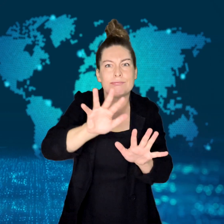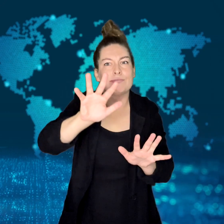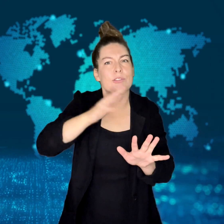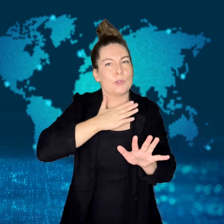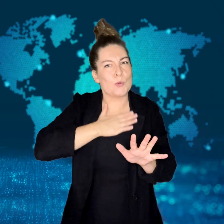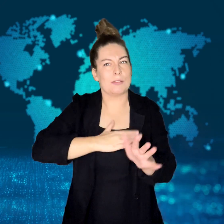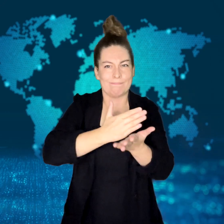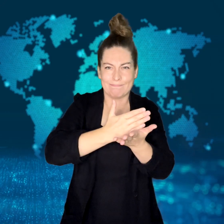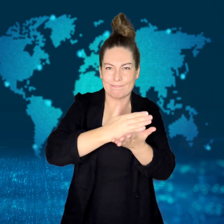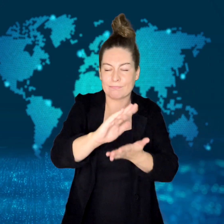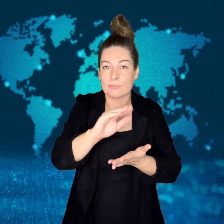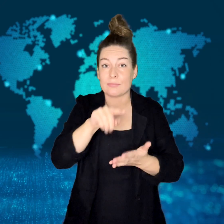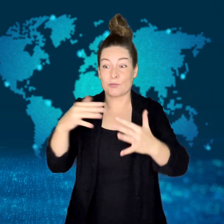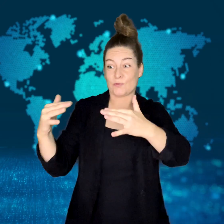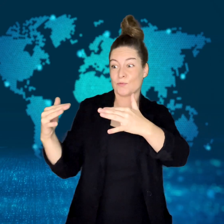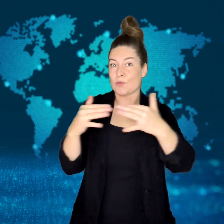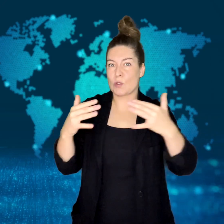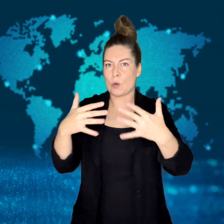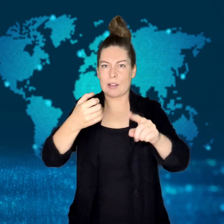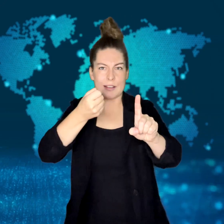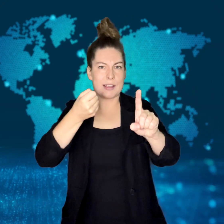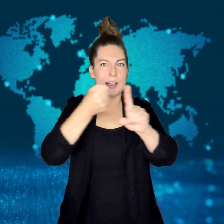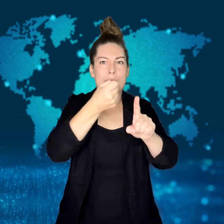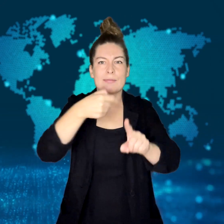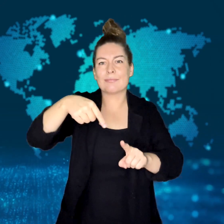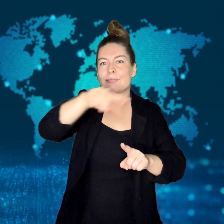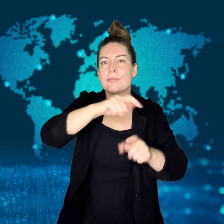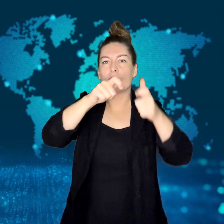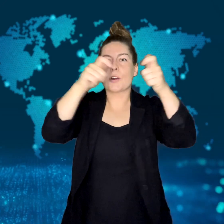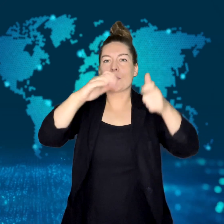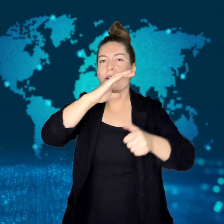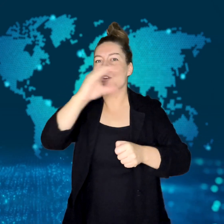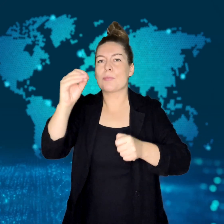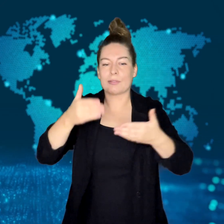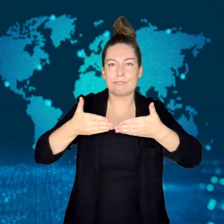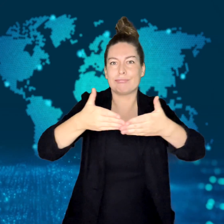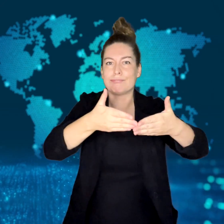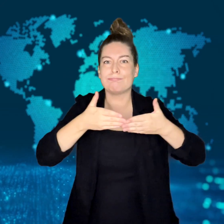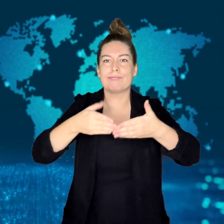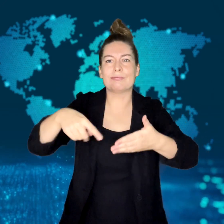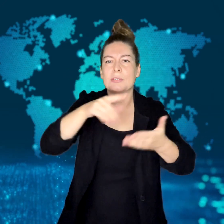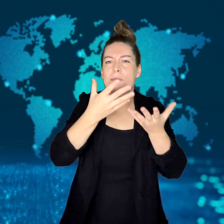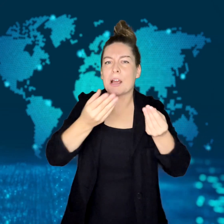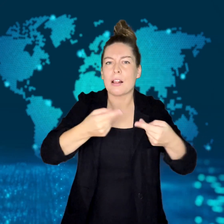Large shipping companies have been impacted by the war with several